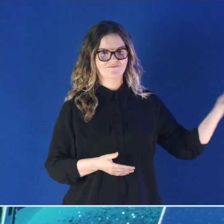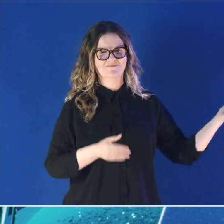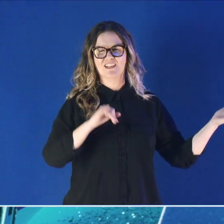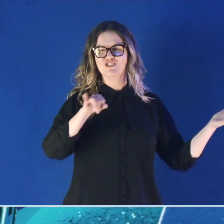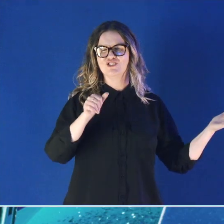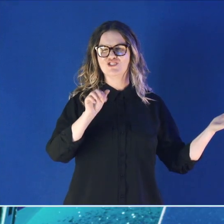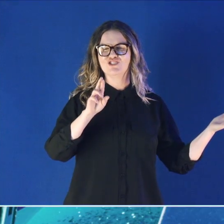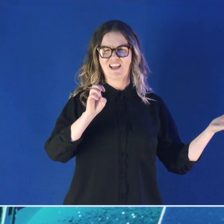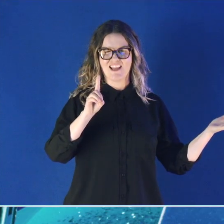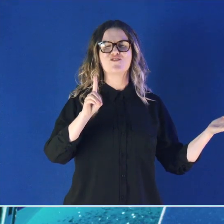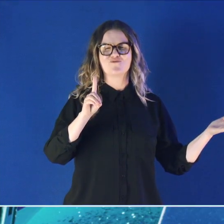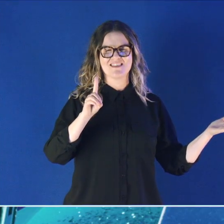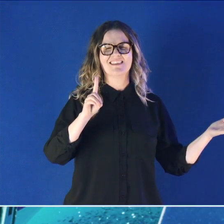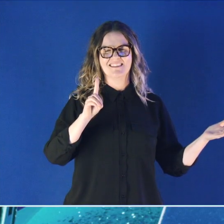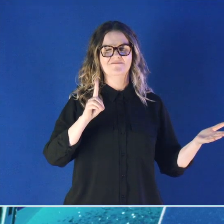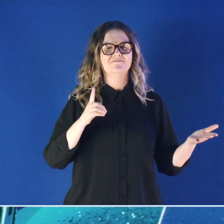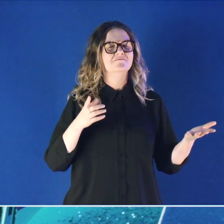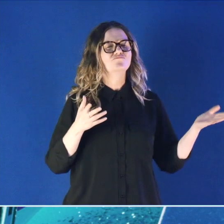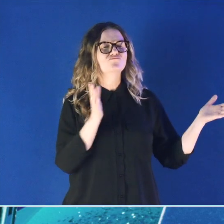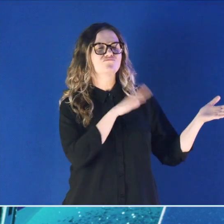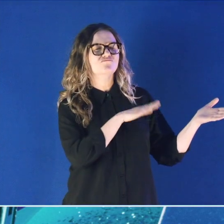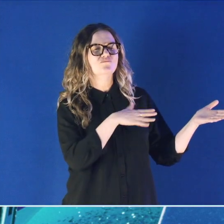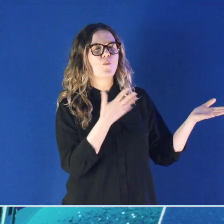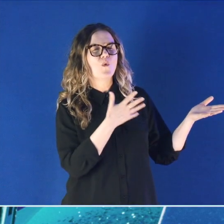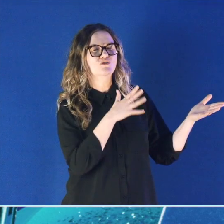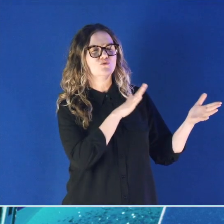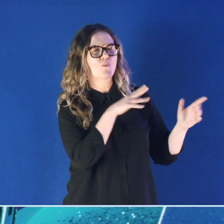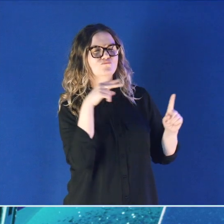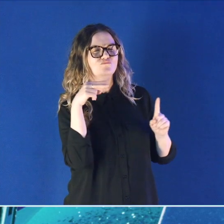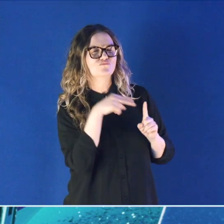So share with us a little bit about what that actually feels